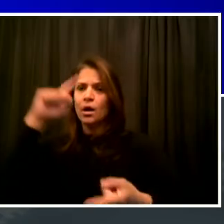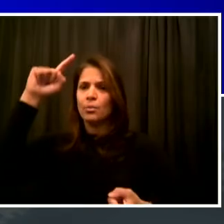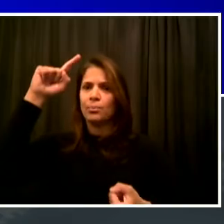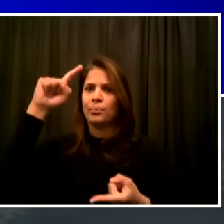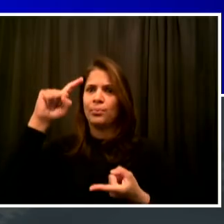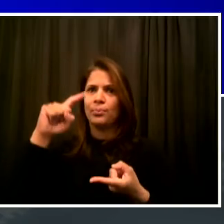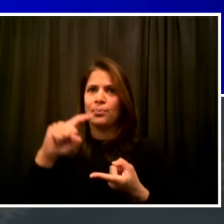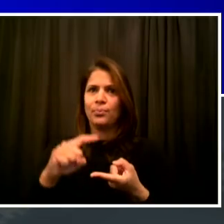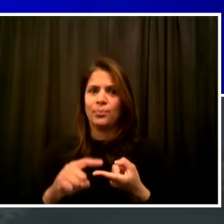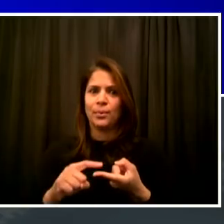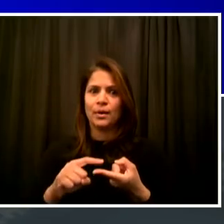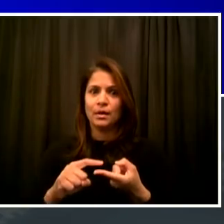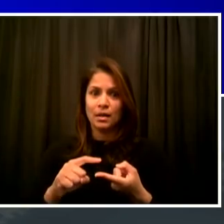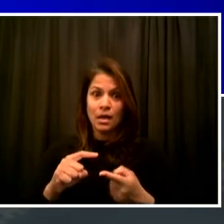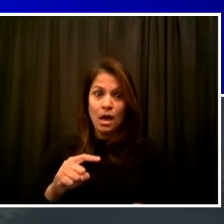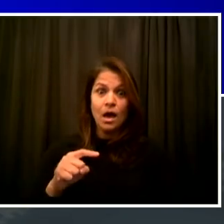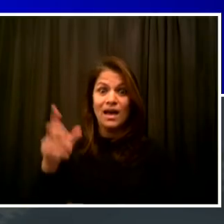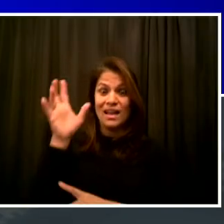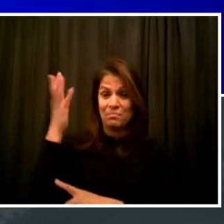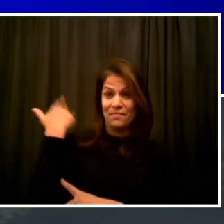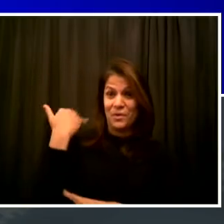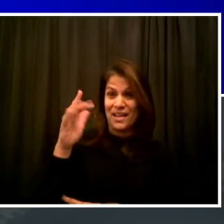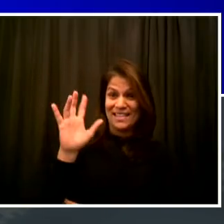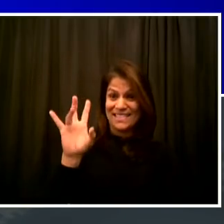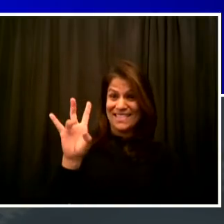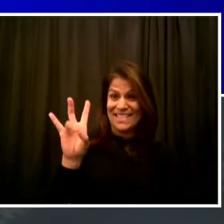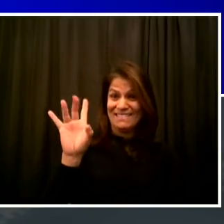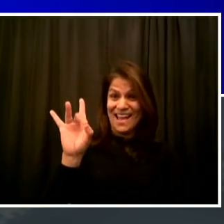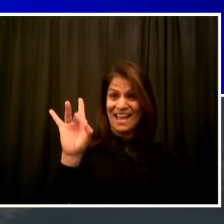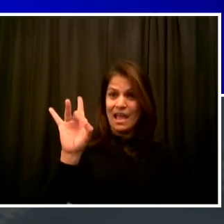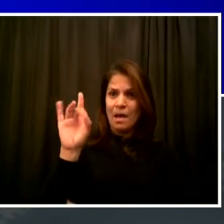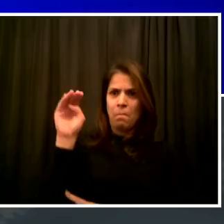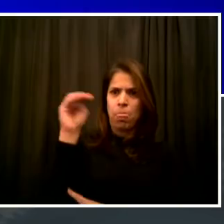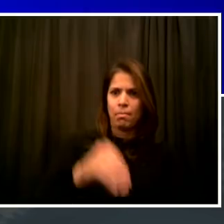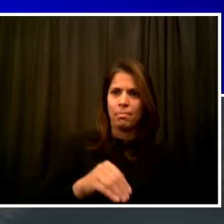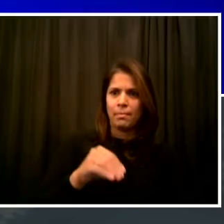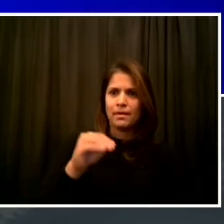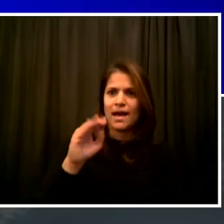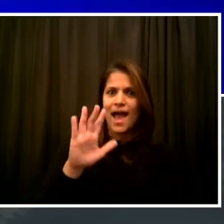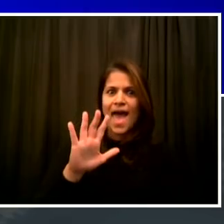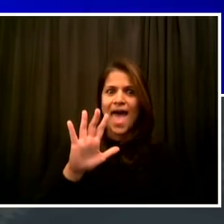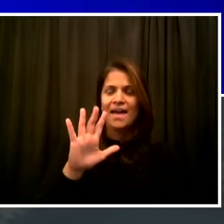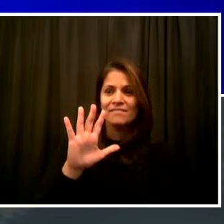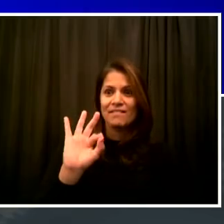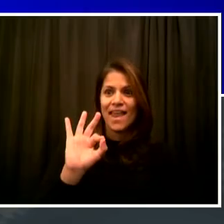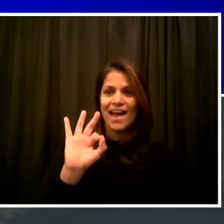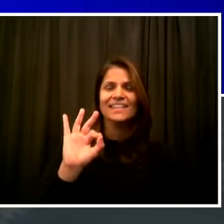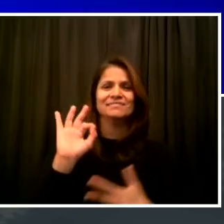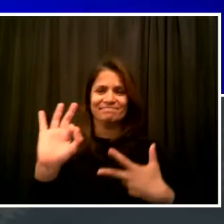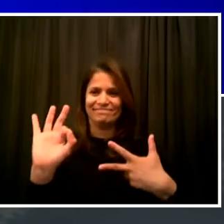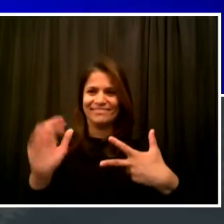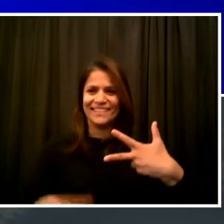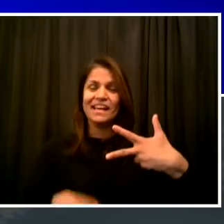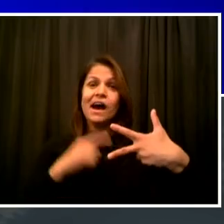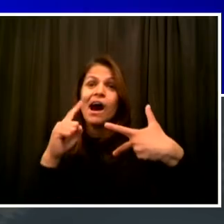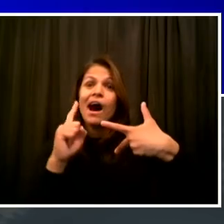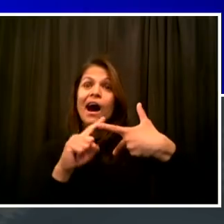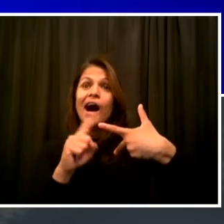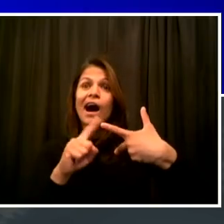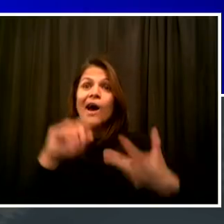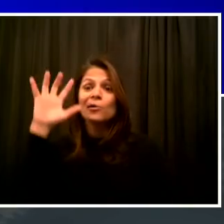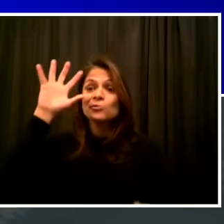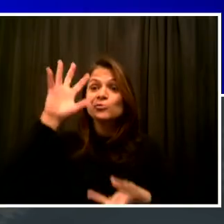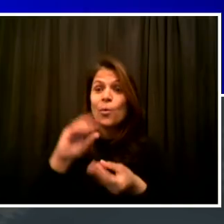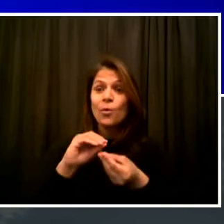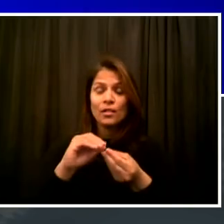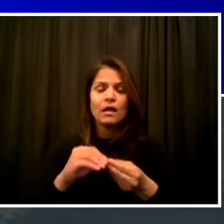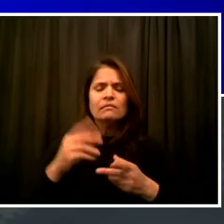SUSPECTE